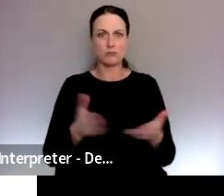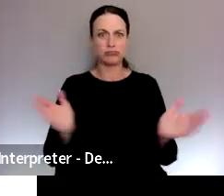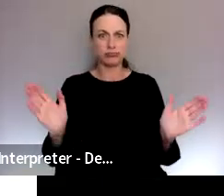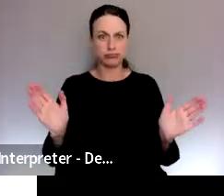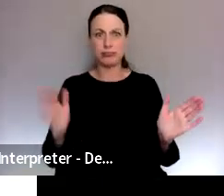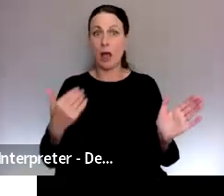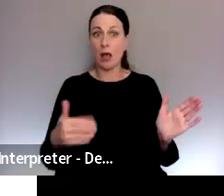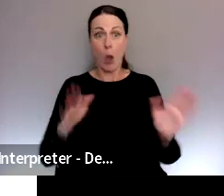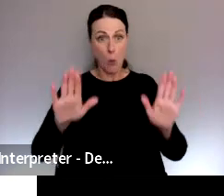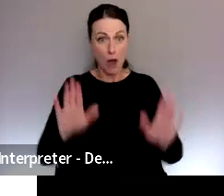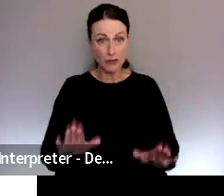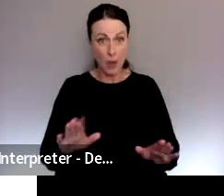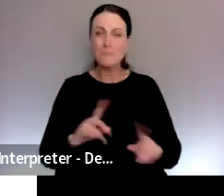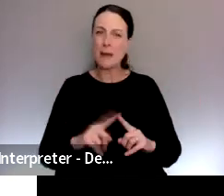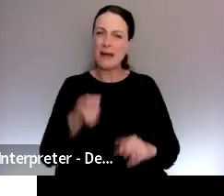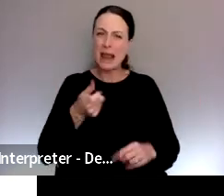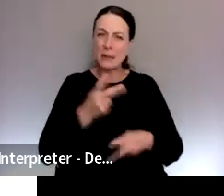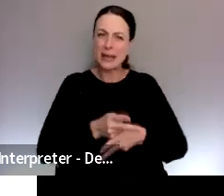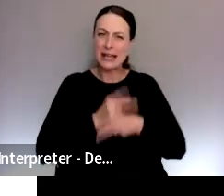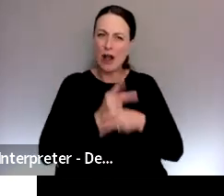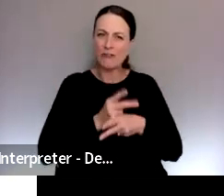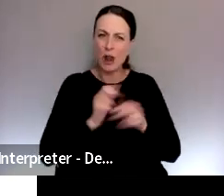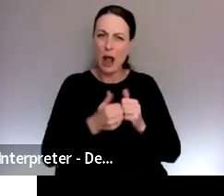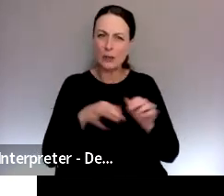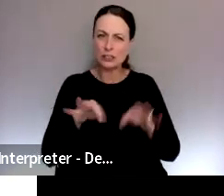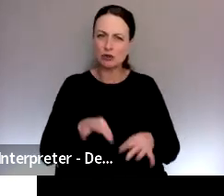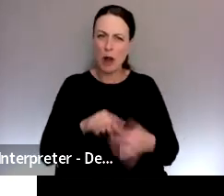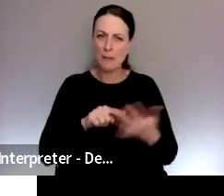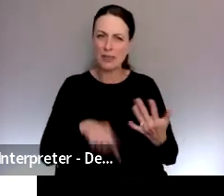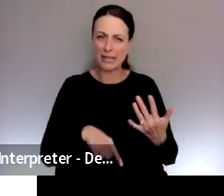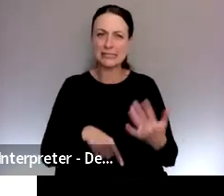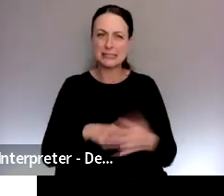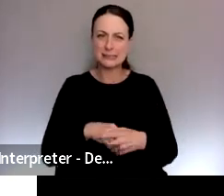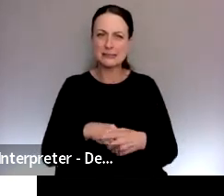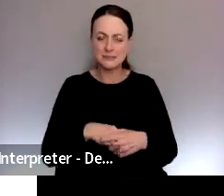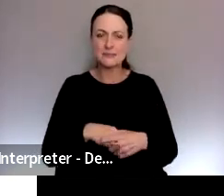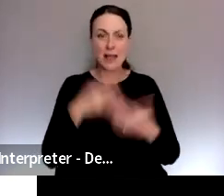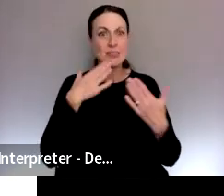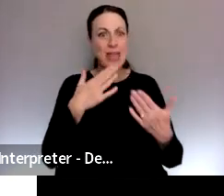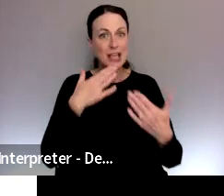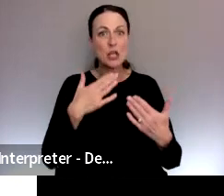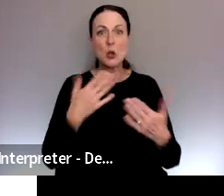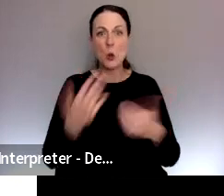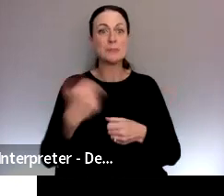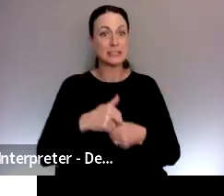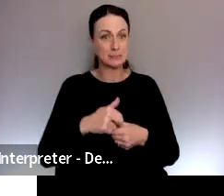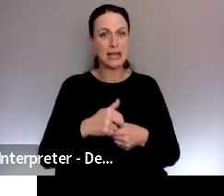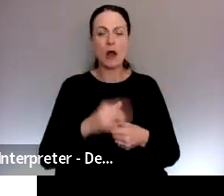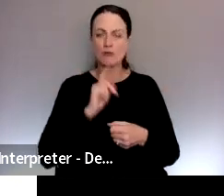which is wonderful, how we have to be a little bit careful about how we describe things. Thank you to everybody who participated.